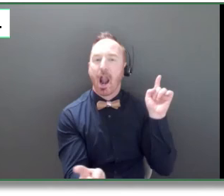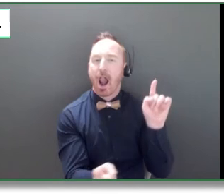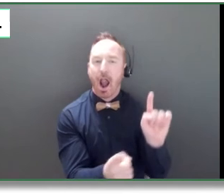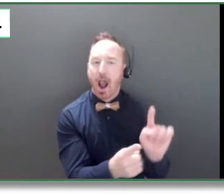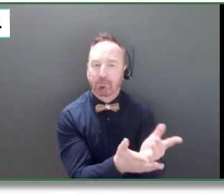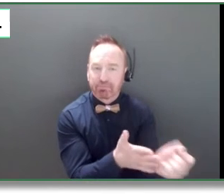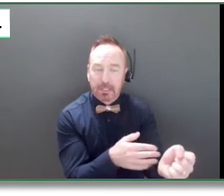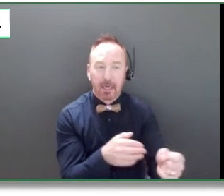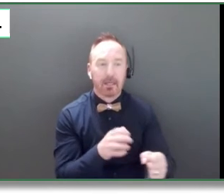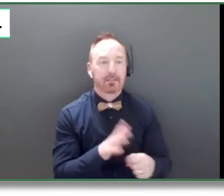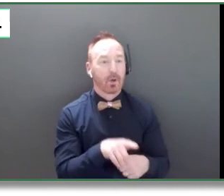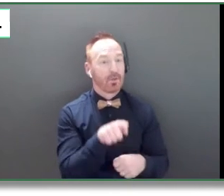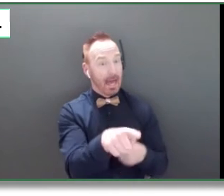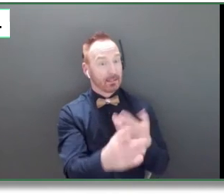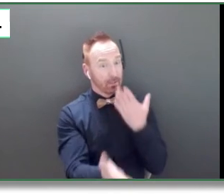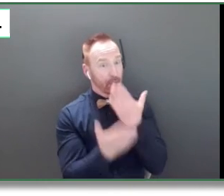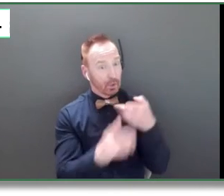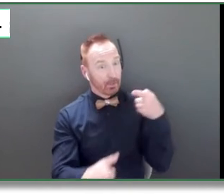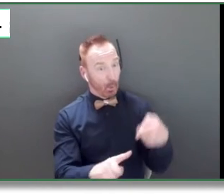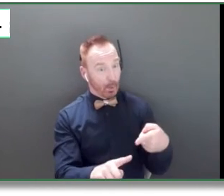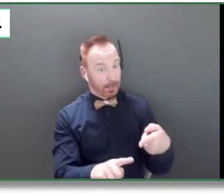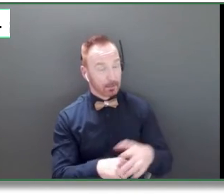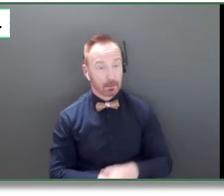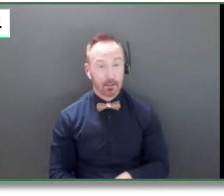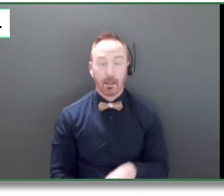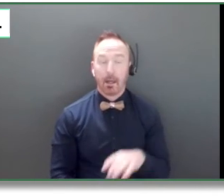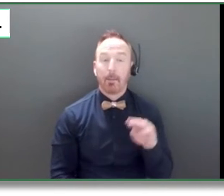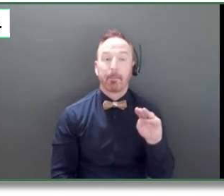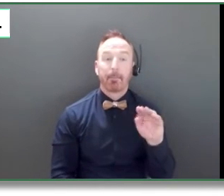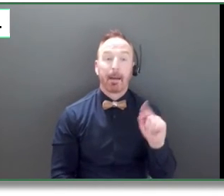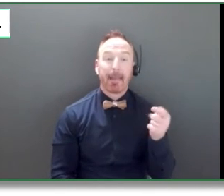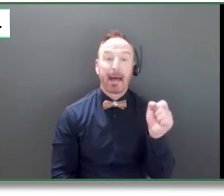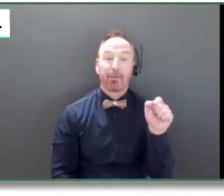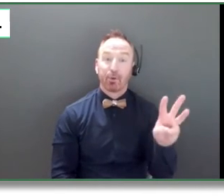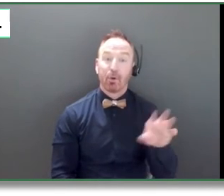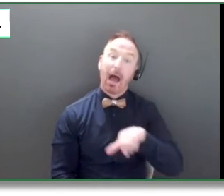but there are alternatives that work for me like